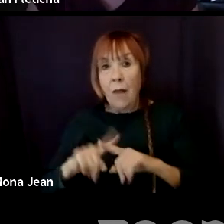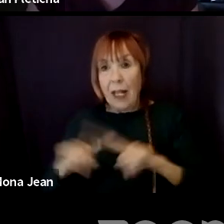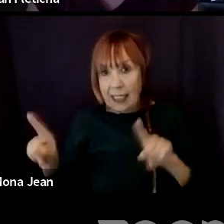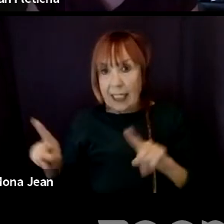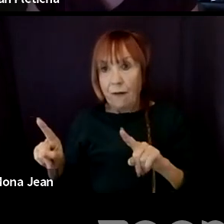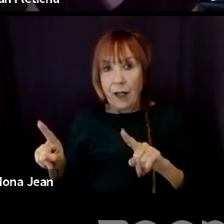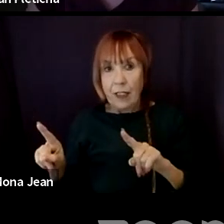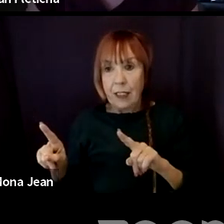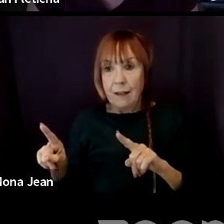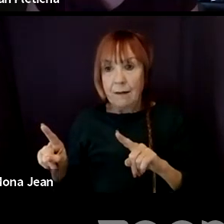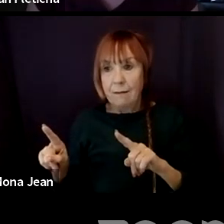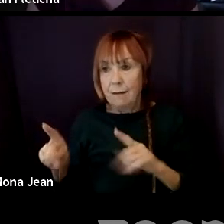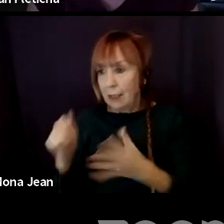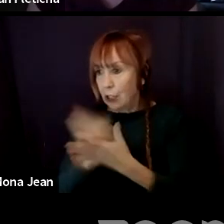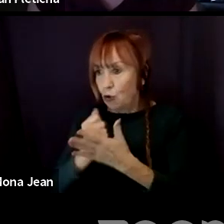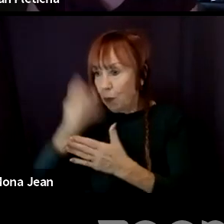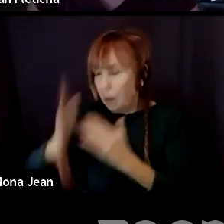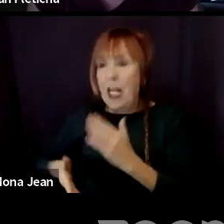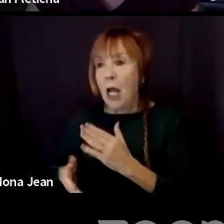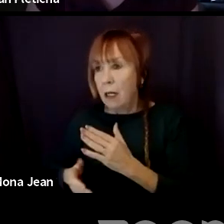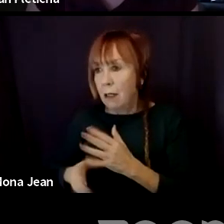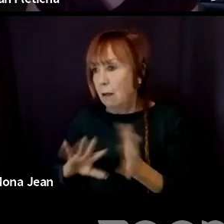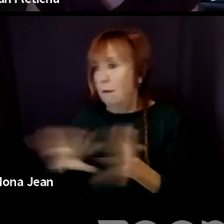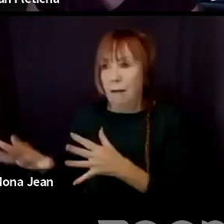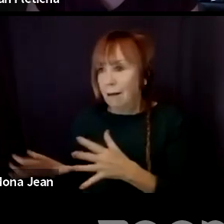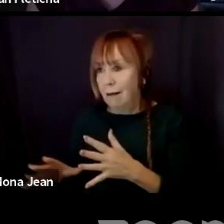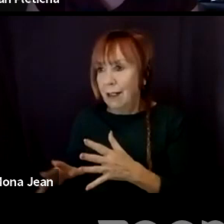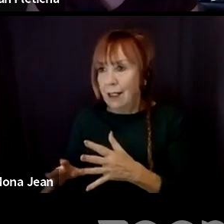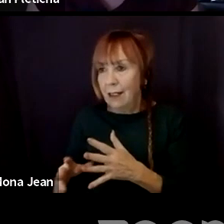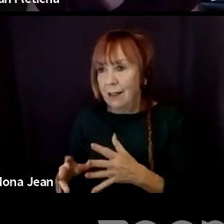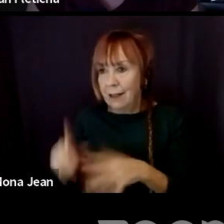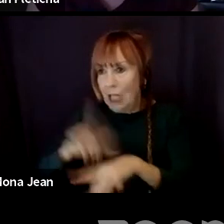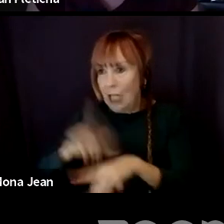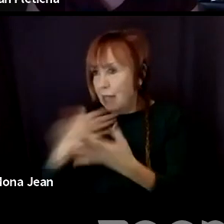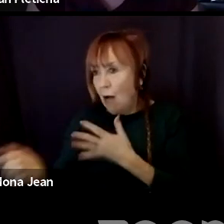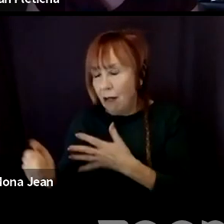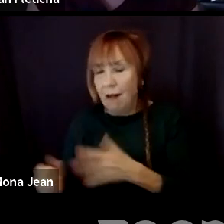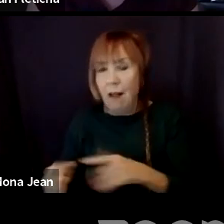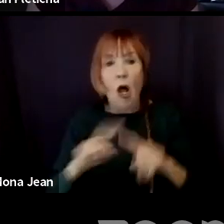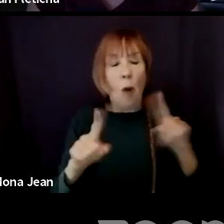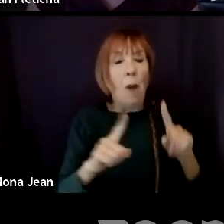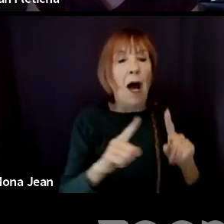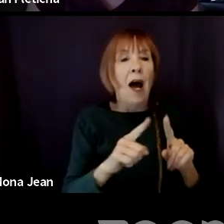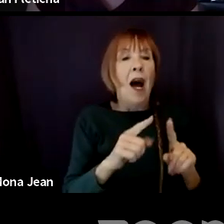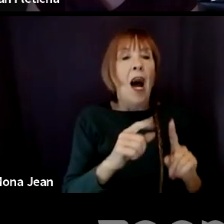versus when your spec script is done. And in a lot of ways, knowing when your spec script is done is harder, right?